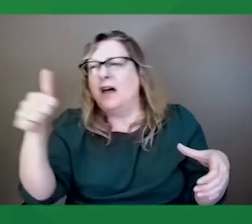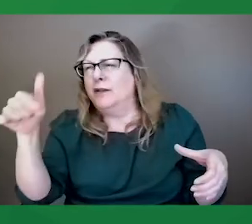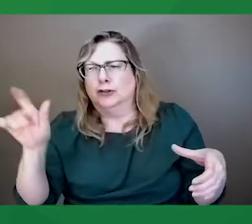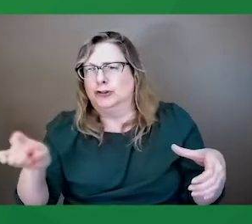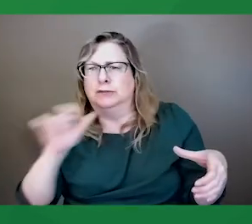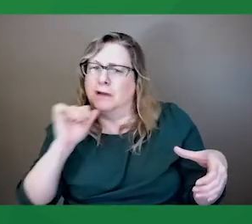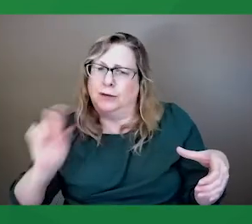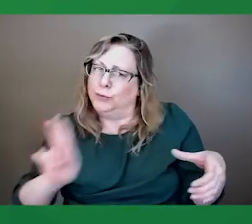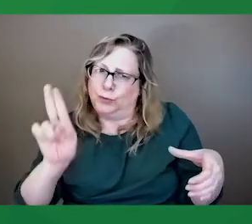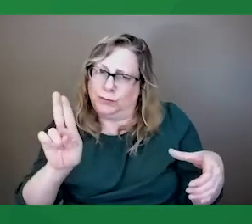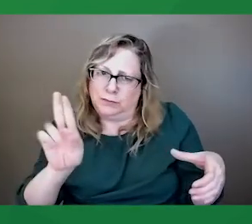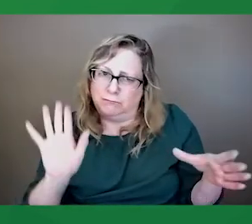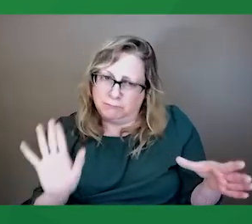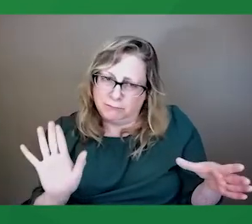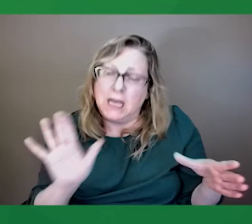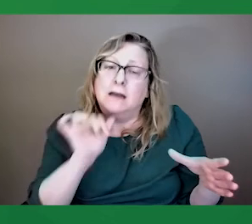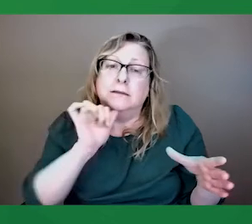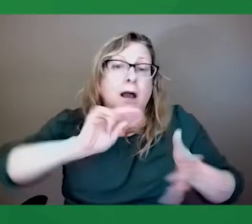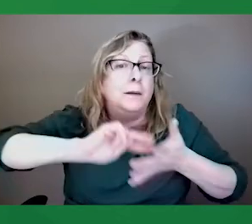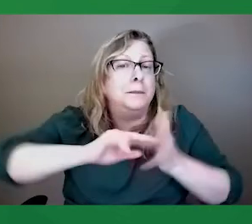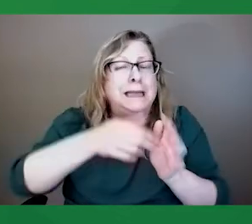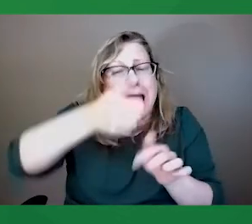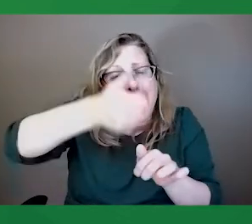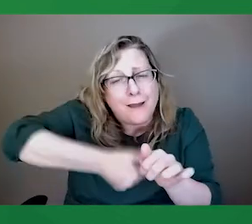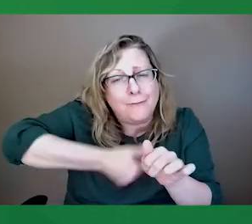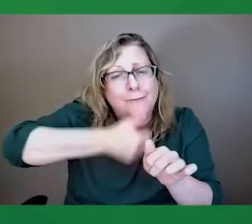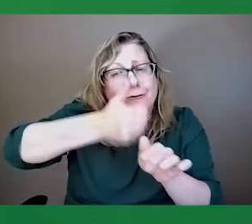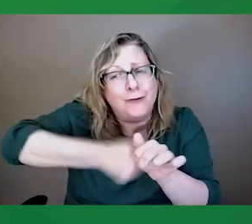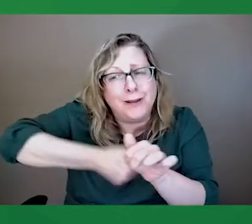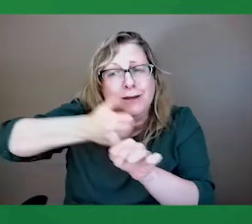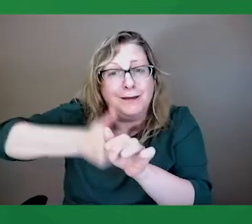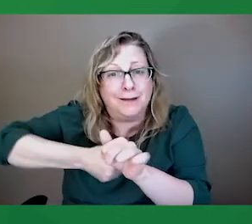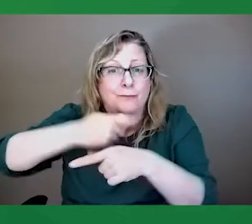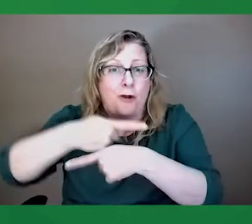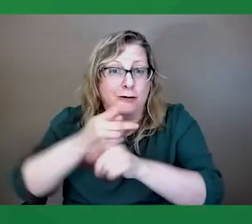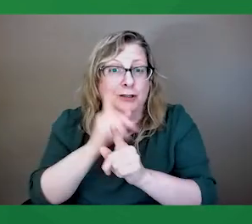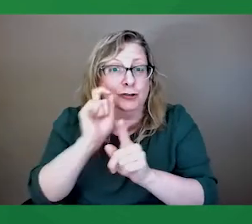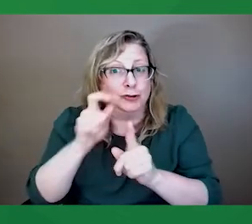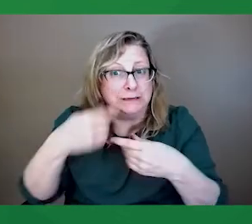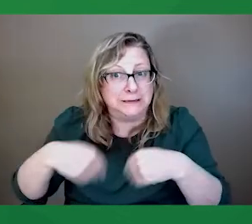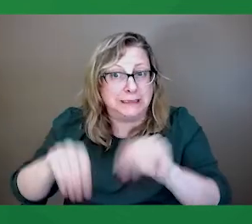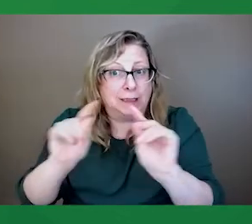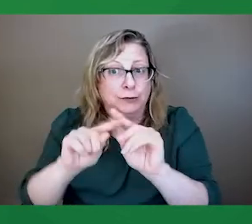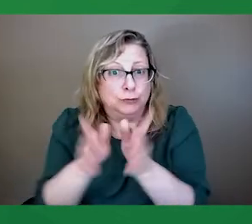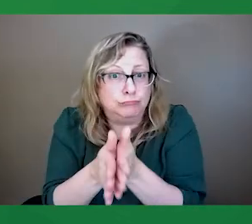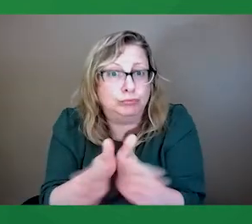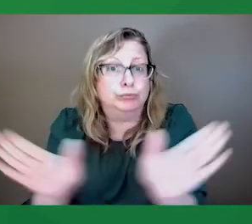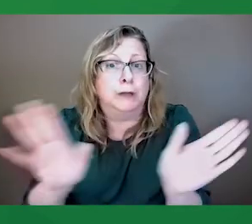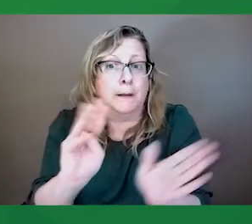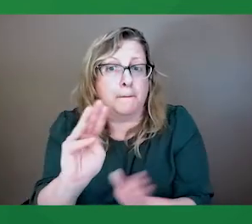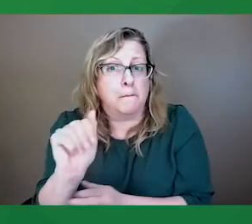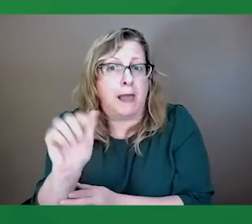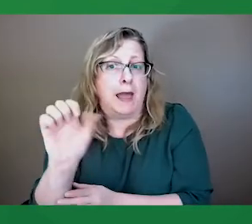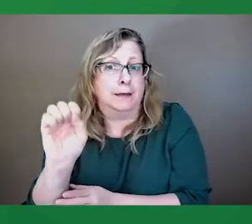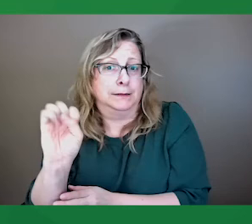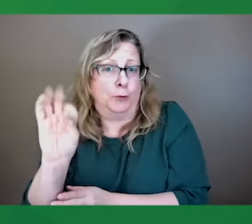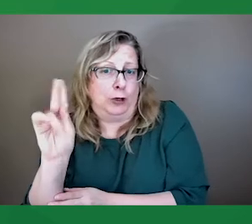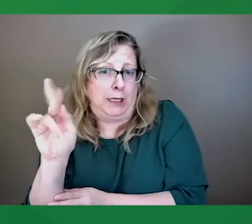of these products need to be scaled to the mass market but a lot of them can and should be scaled to the mass market.